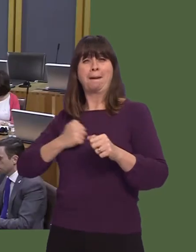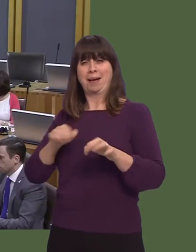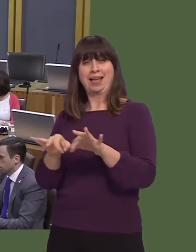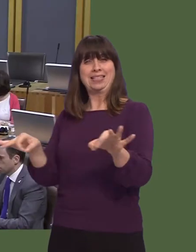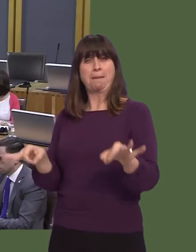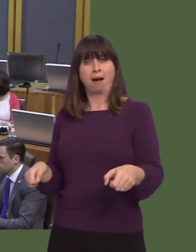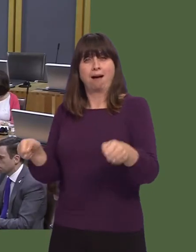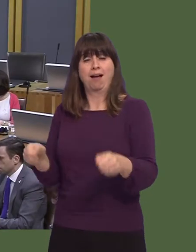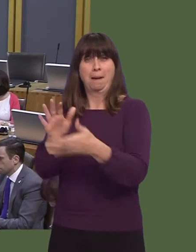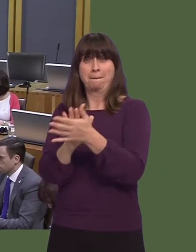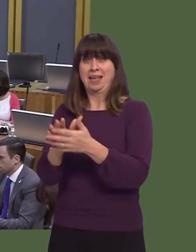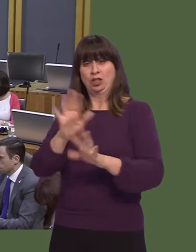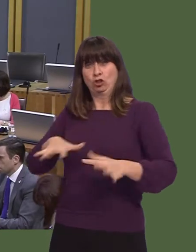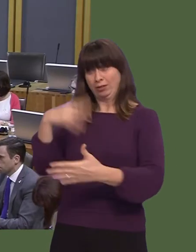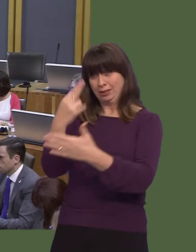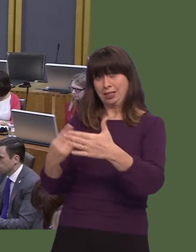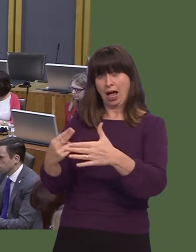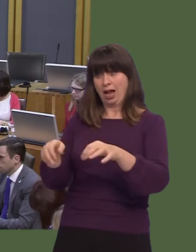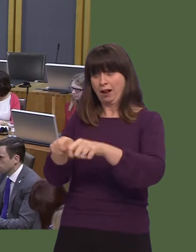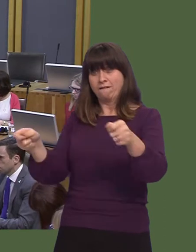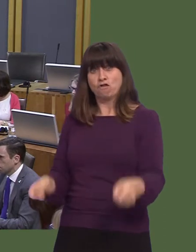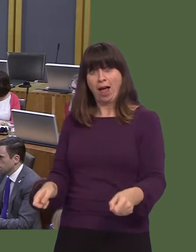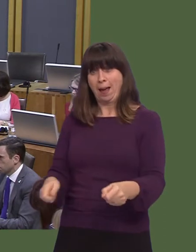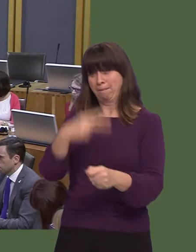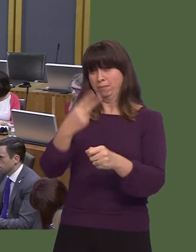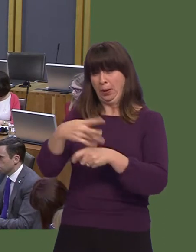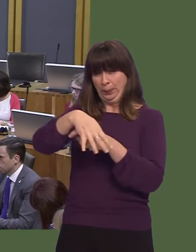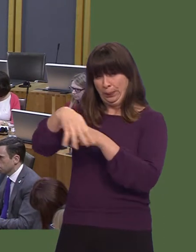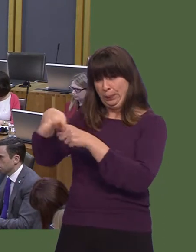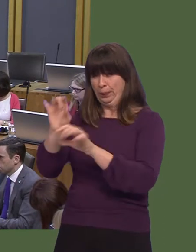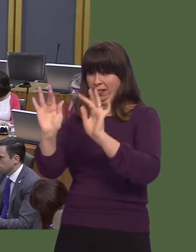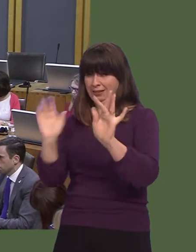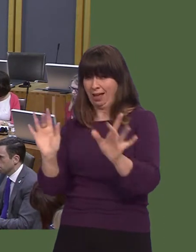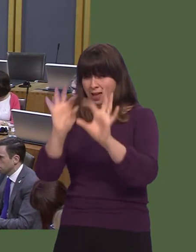Zimmer frames so that people with dementia could recognise their Zimmer and use it more